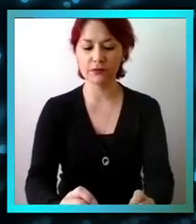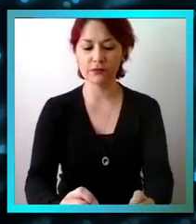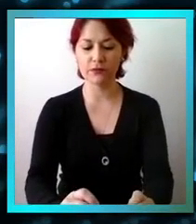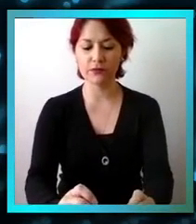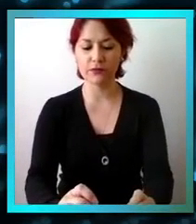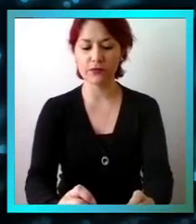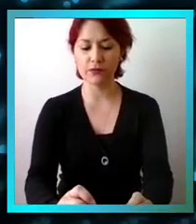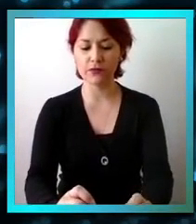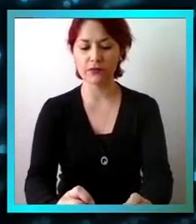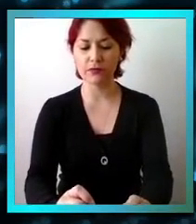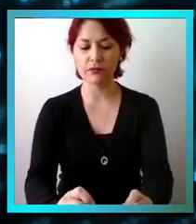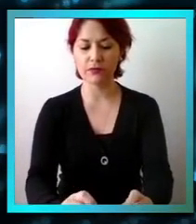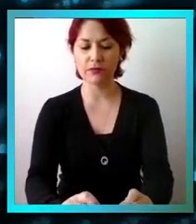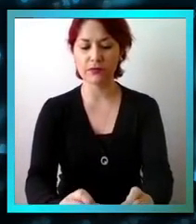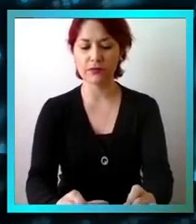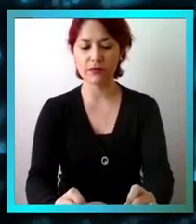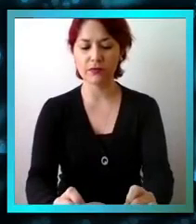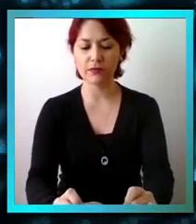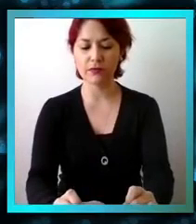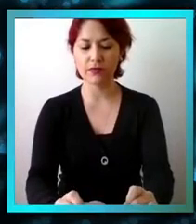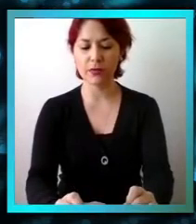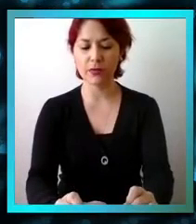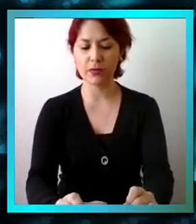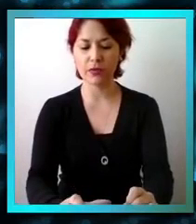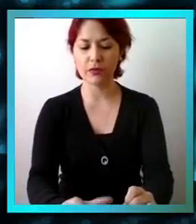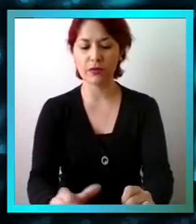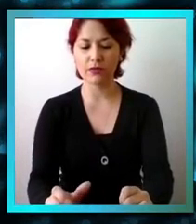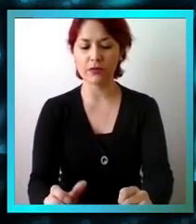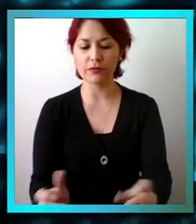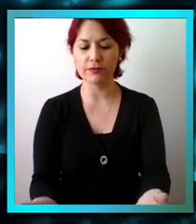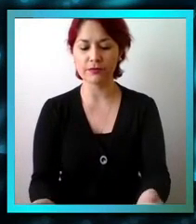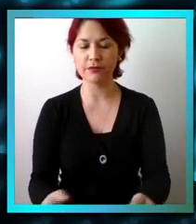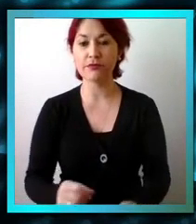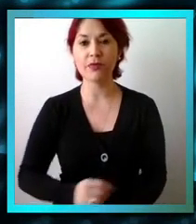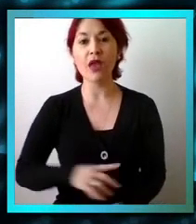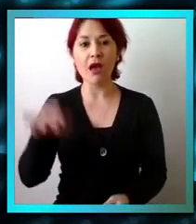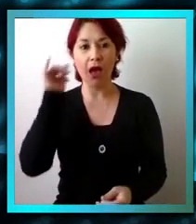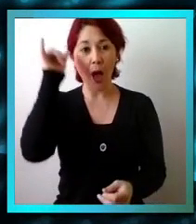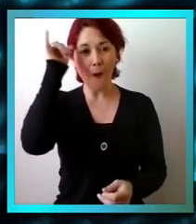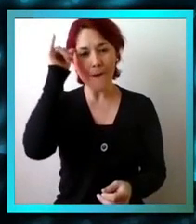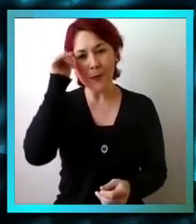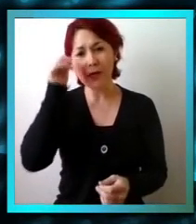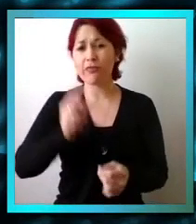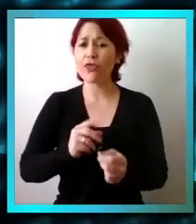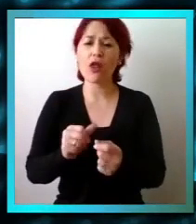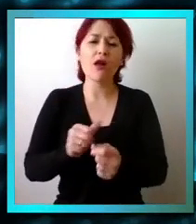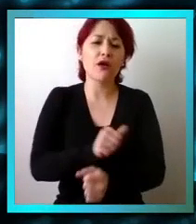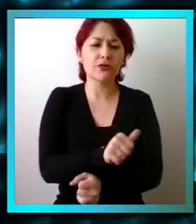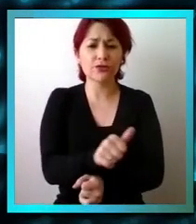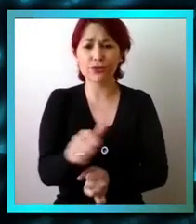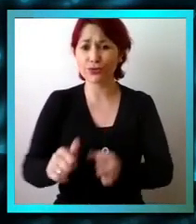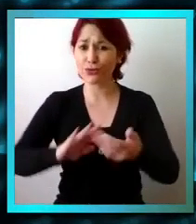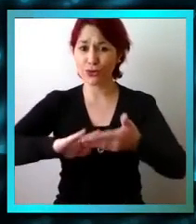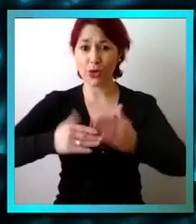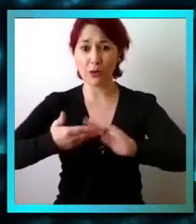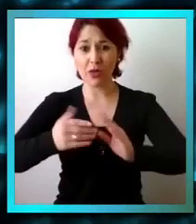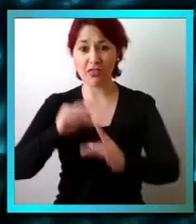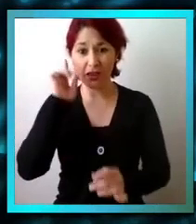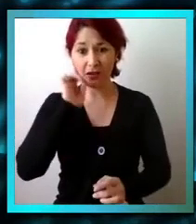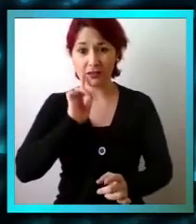so we are living in very uh dangerous cyber world with many uh cyber crime uh many very